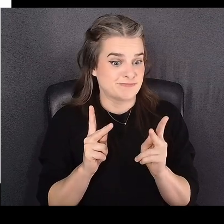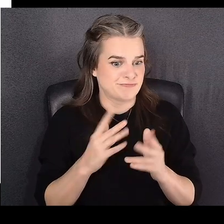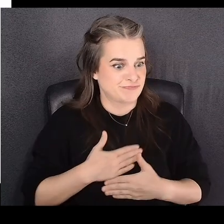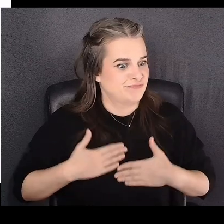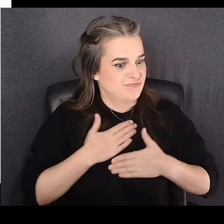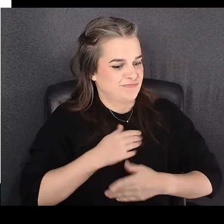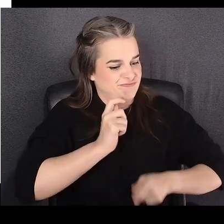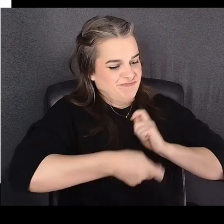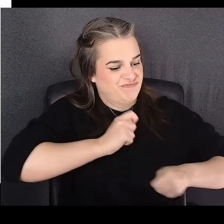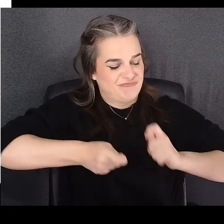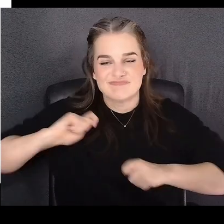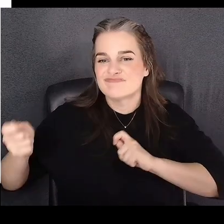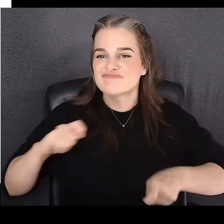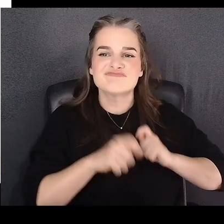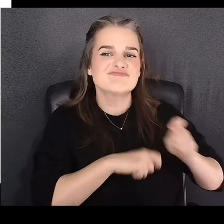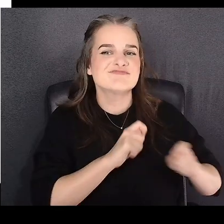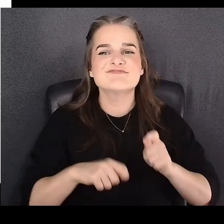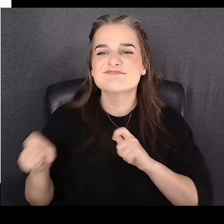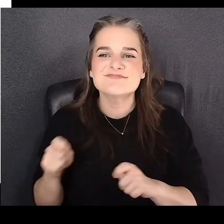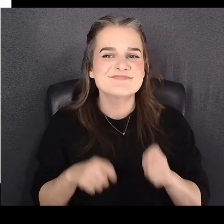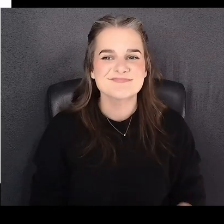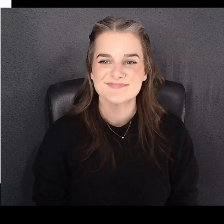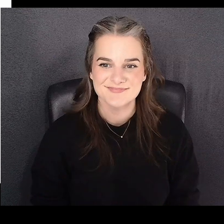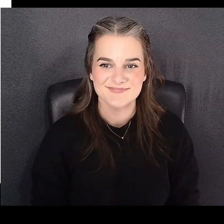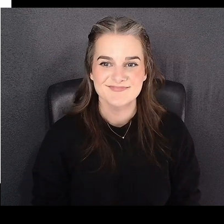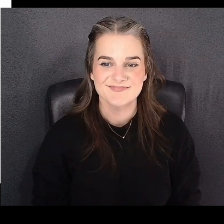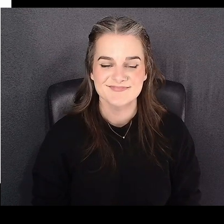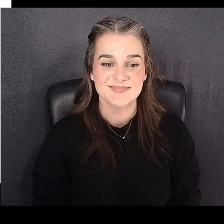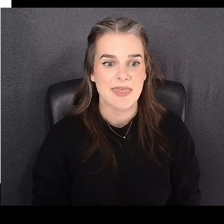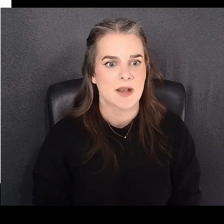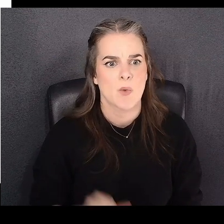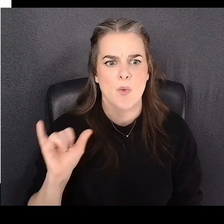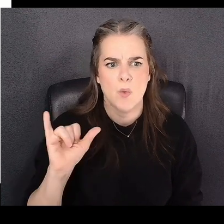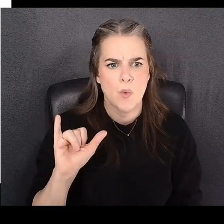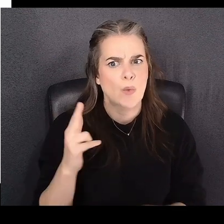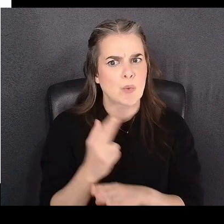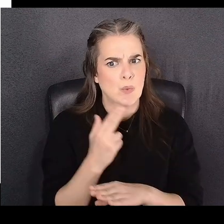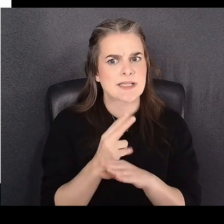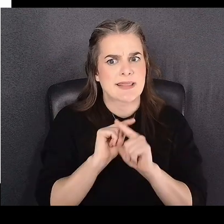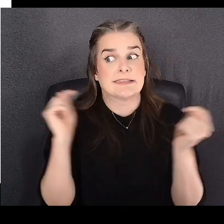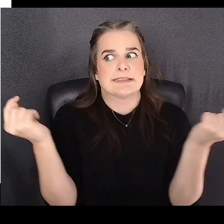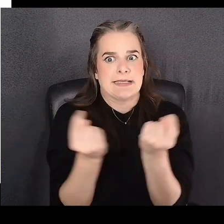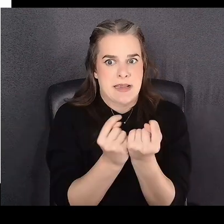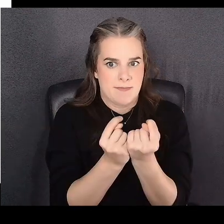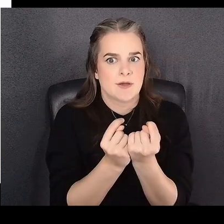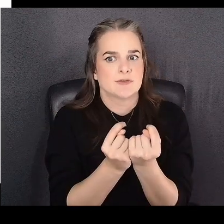And then just using the team for mounting. Mounting, I think, is so important. So we do a lot of modular housing